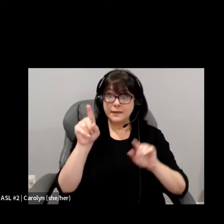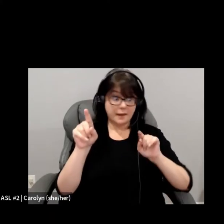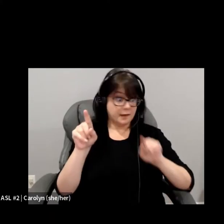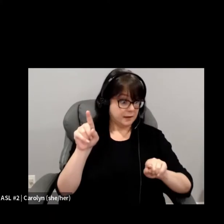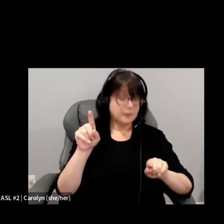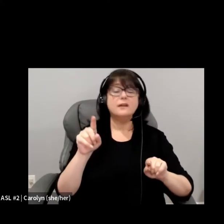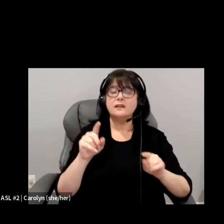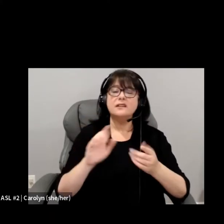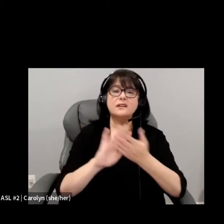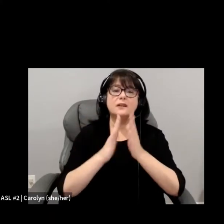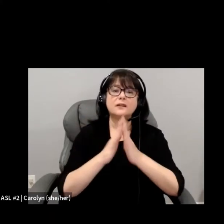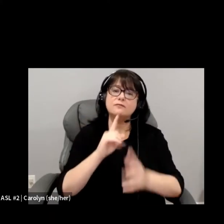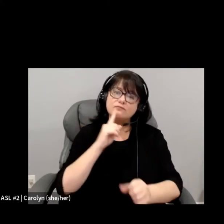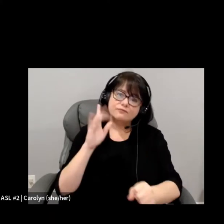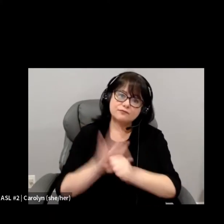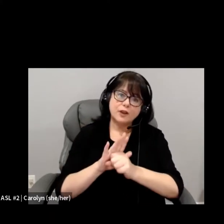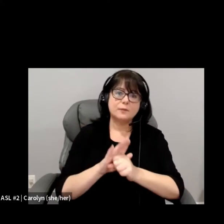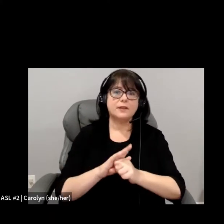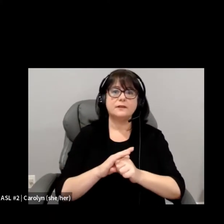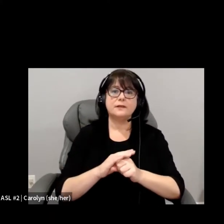PEOPLE WITH DISABILITIES IN STUDY.